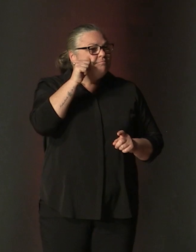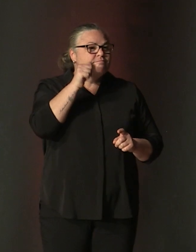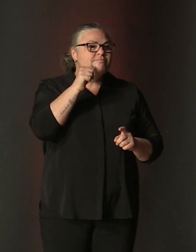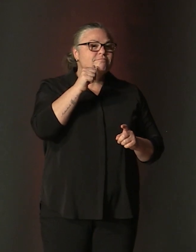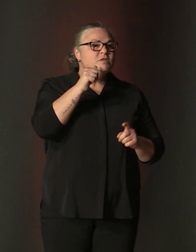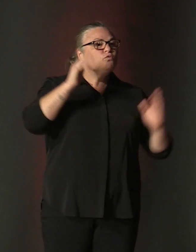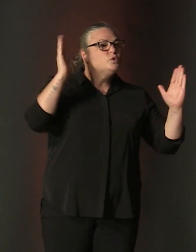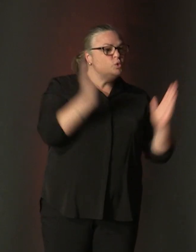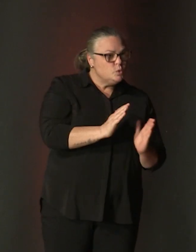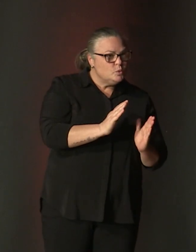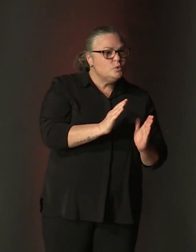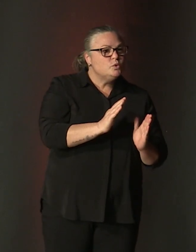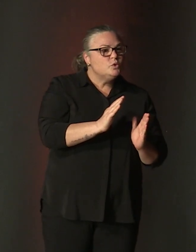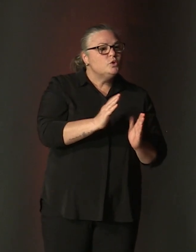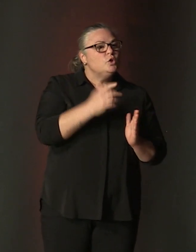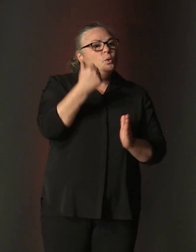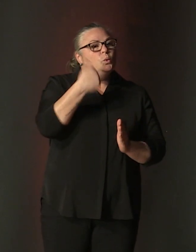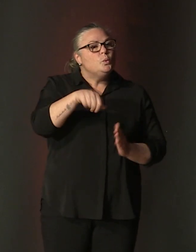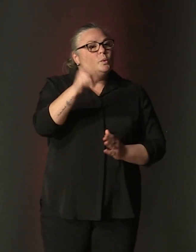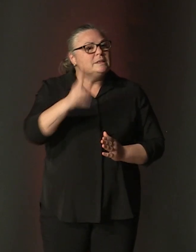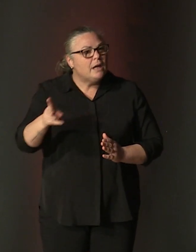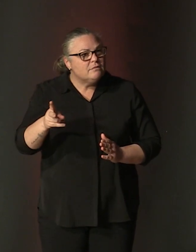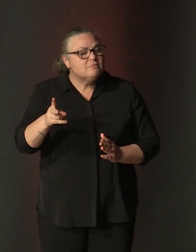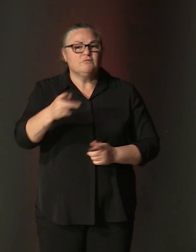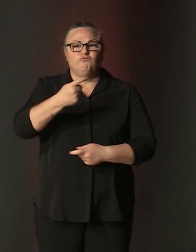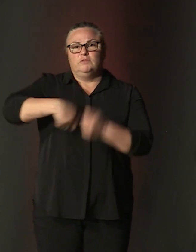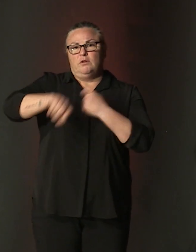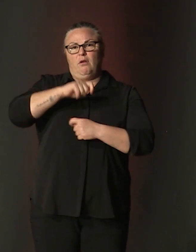Second, we need to shift to reusable products.